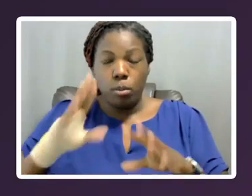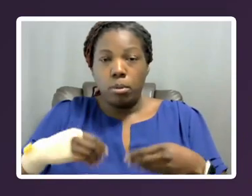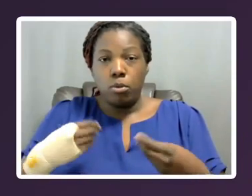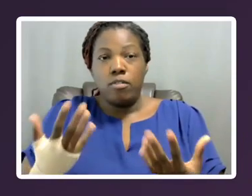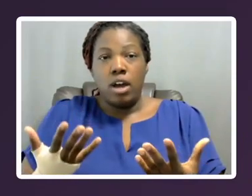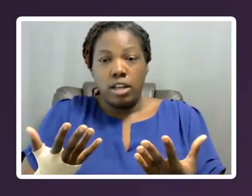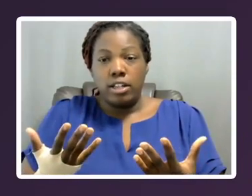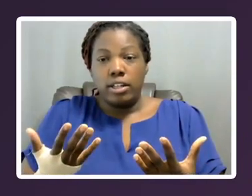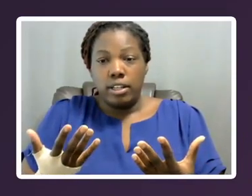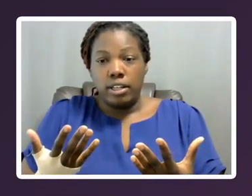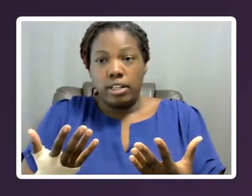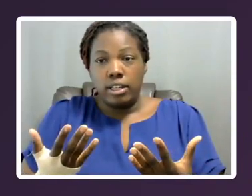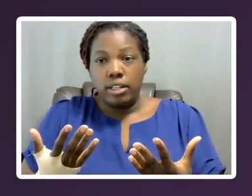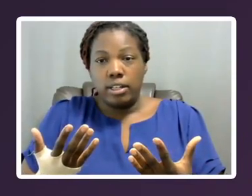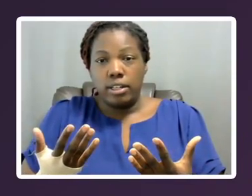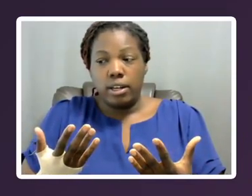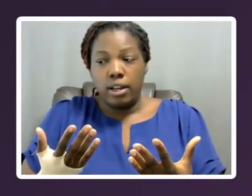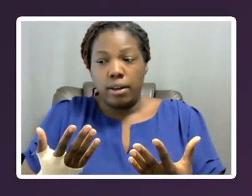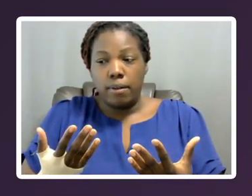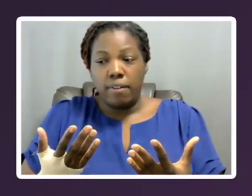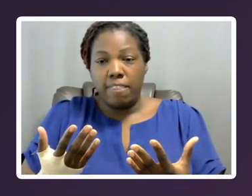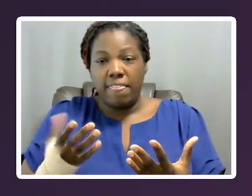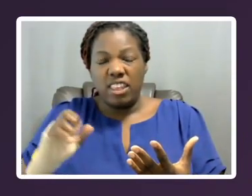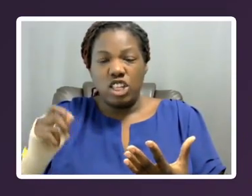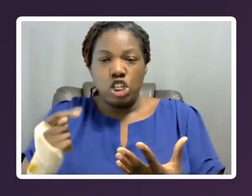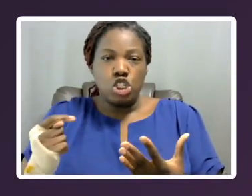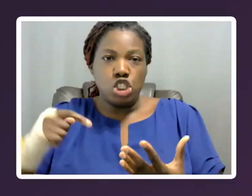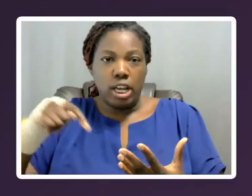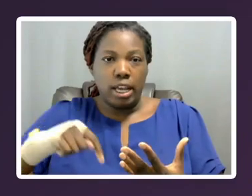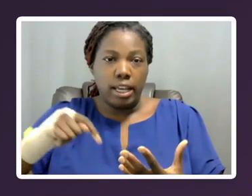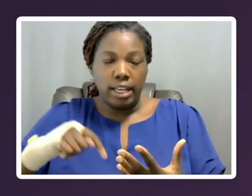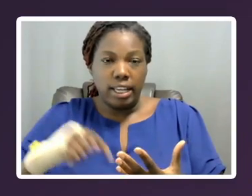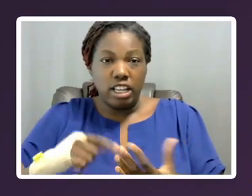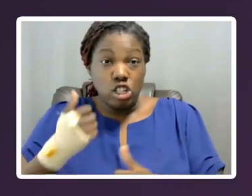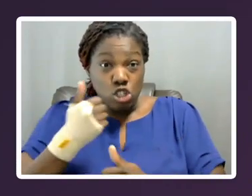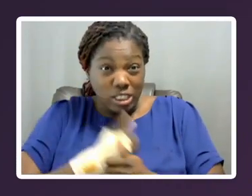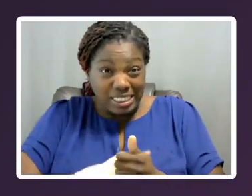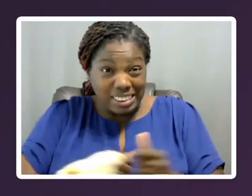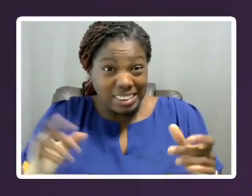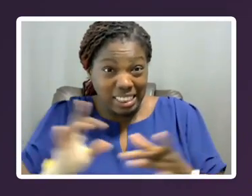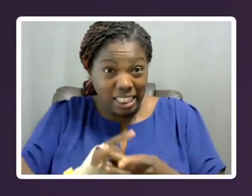me, are being provided in the chat box. So through each of those links you'll find further teacher